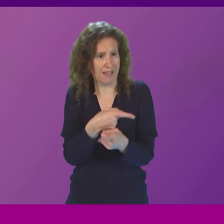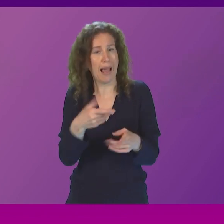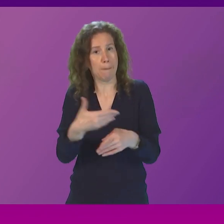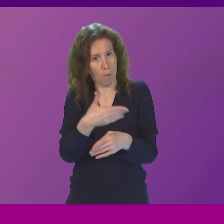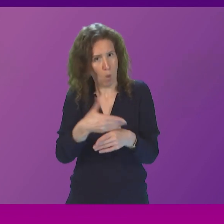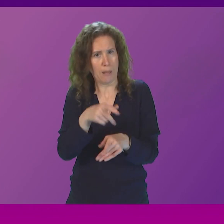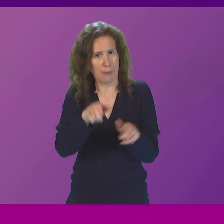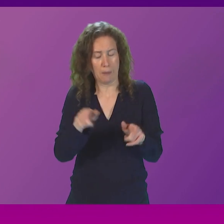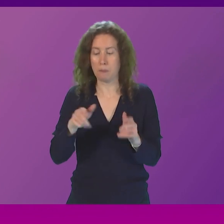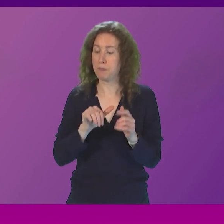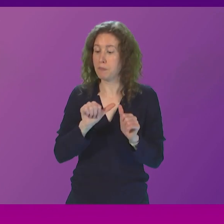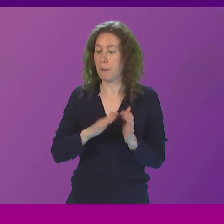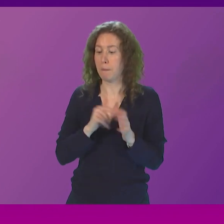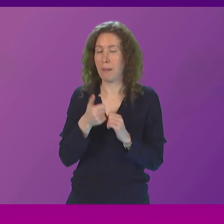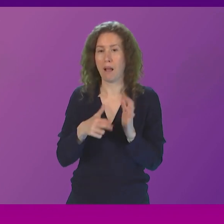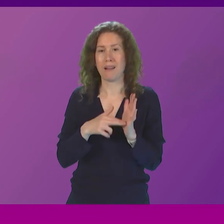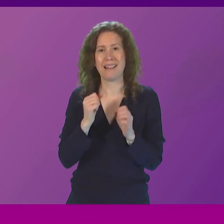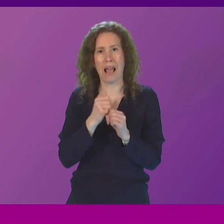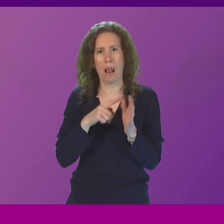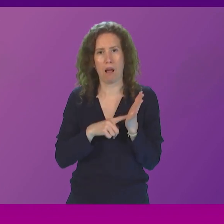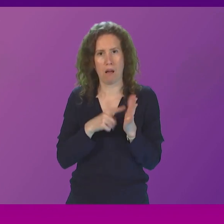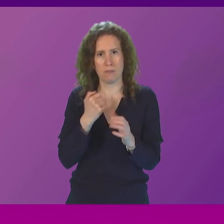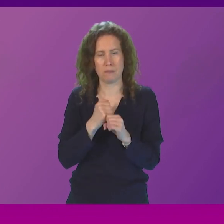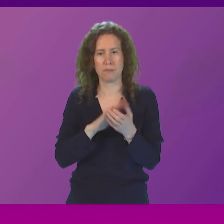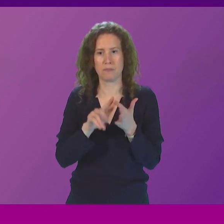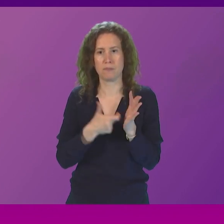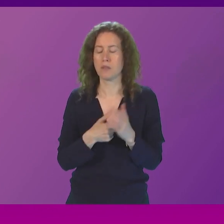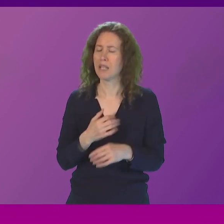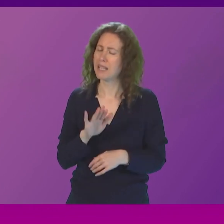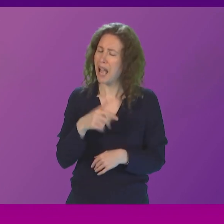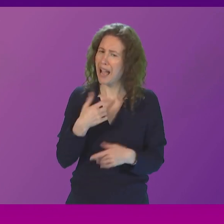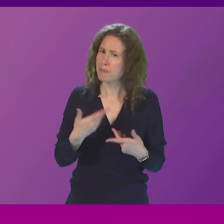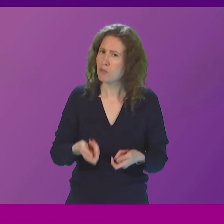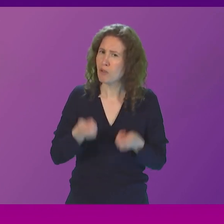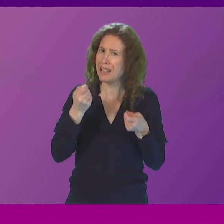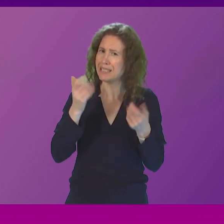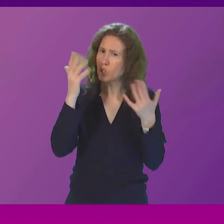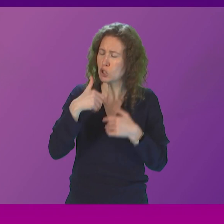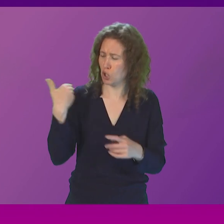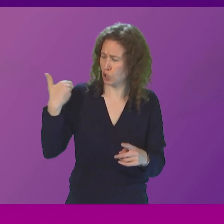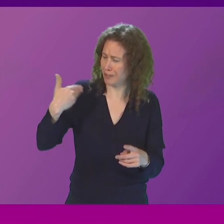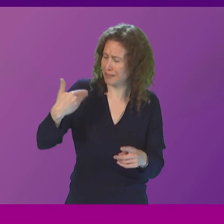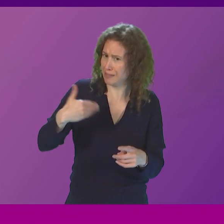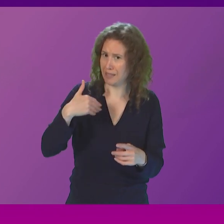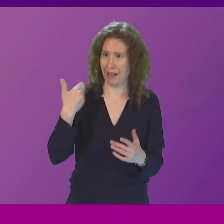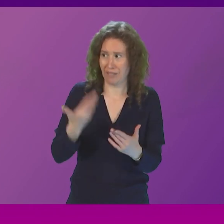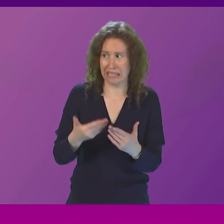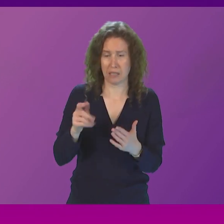Since being elected to the Parliament, I have raised concerns about an emerging childcare crisis.